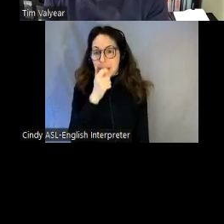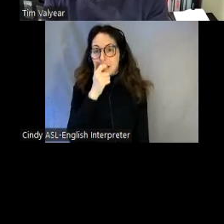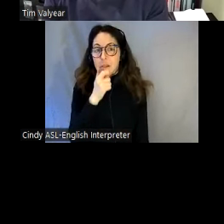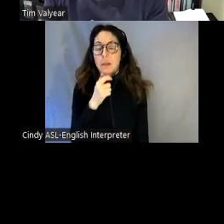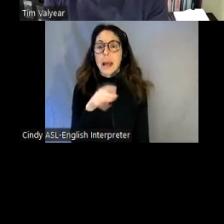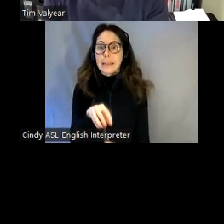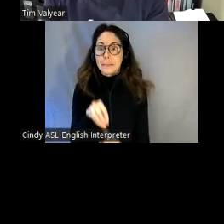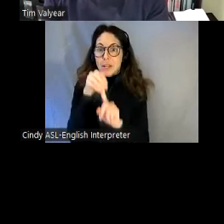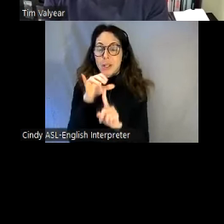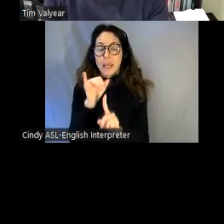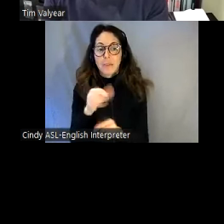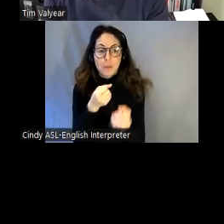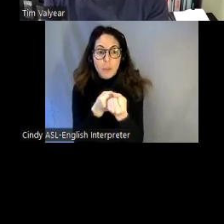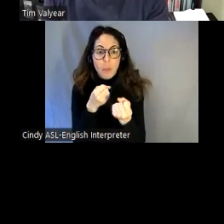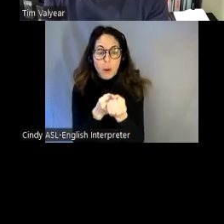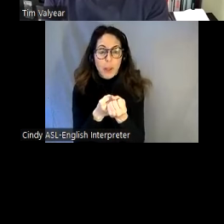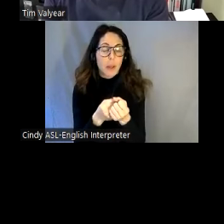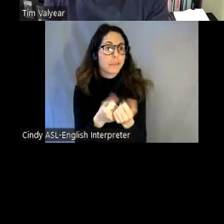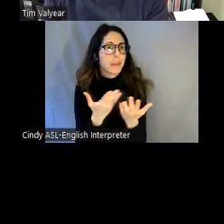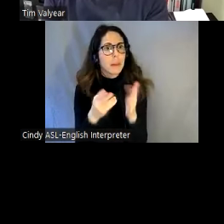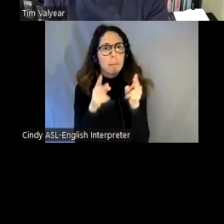with the consumer. If you have coughed, sneezed, anything